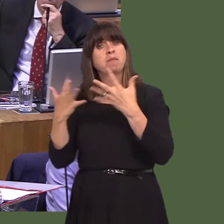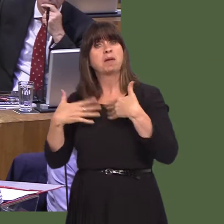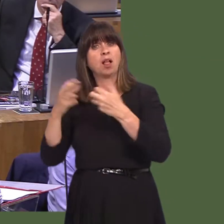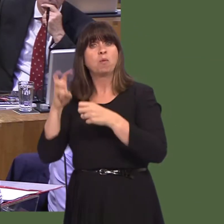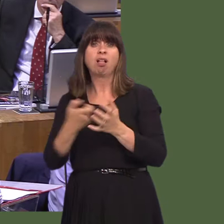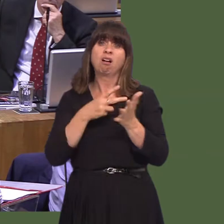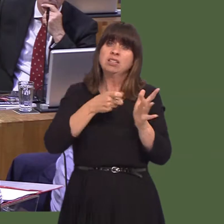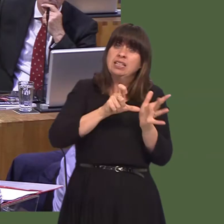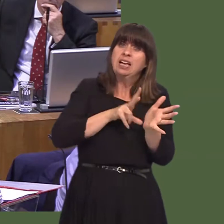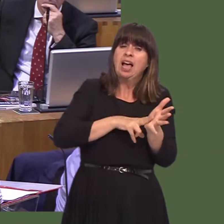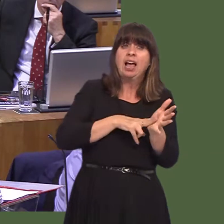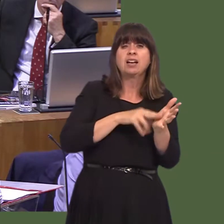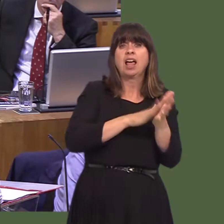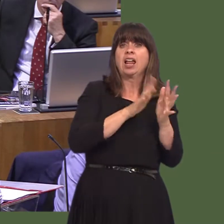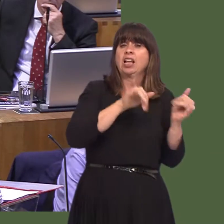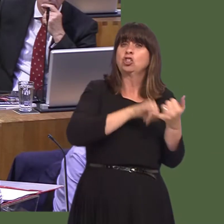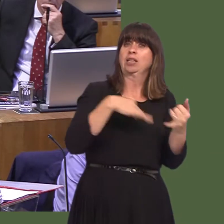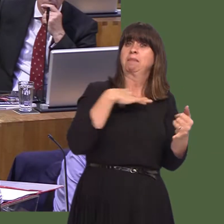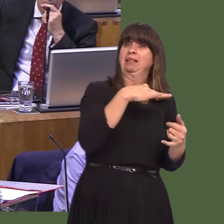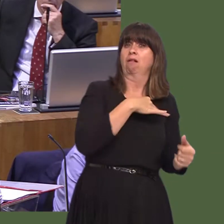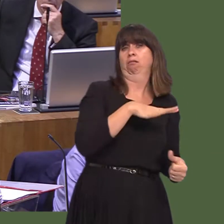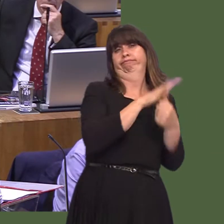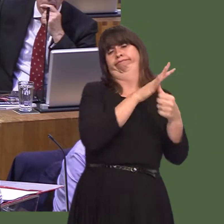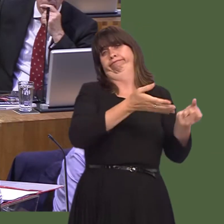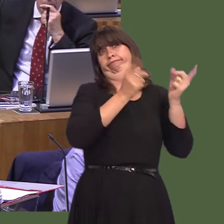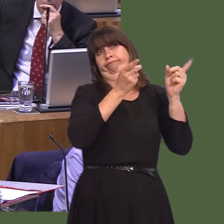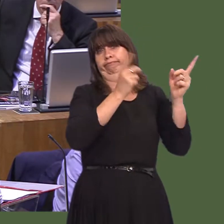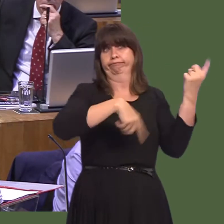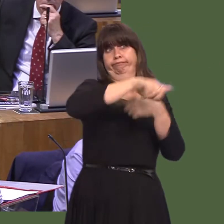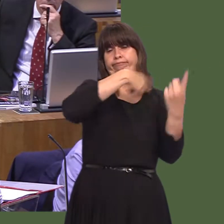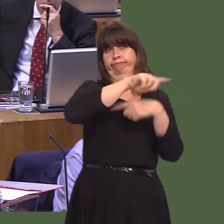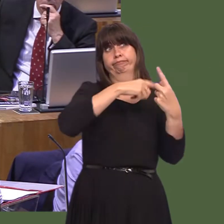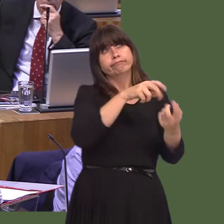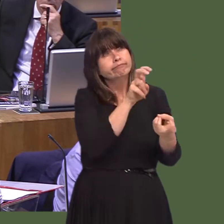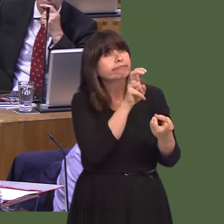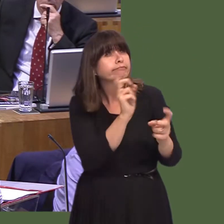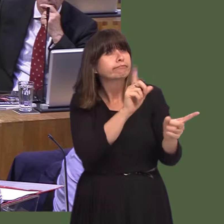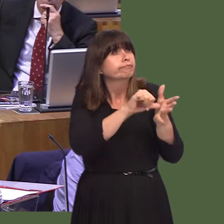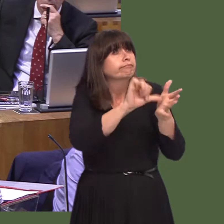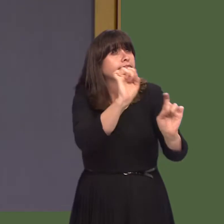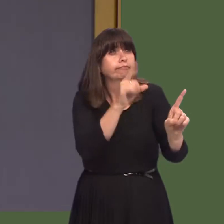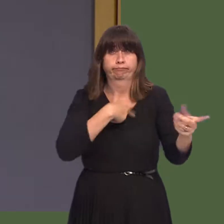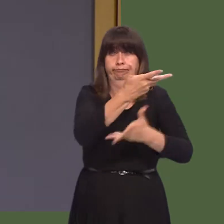the Royal College of Nursing and NHS medical directors, in order for us to understand from them what their challenges are.